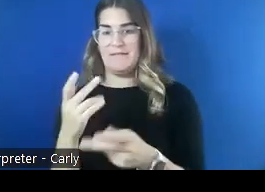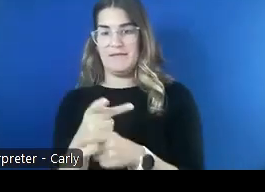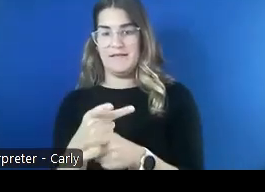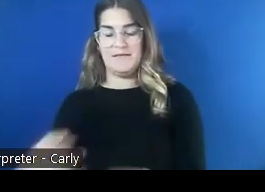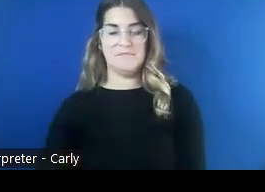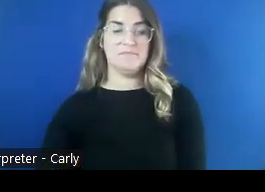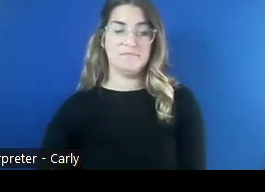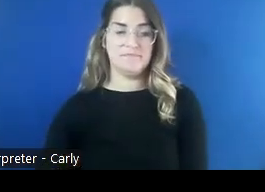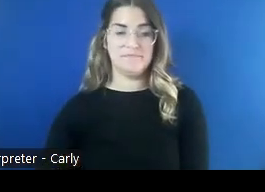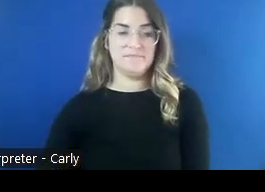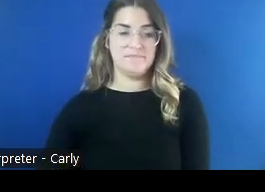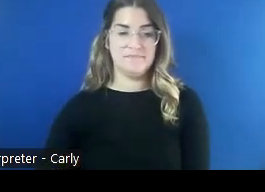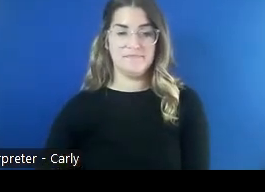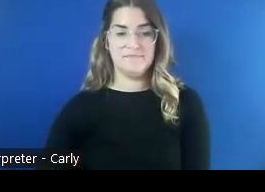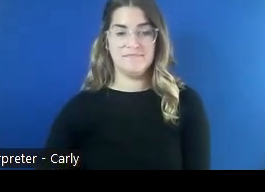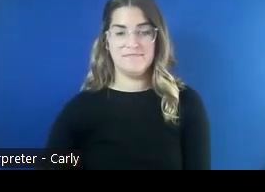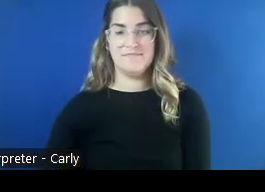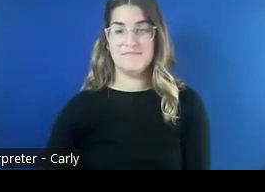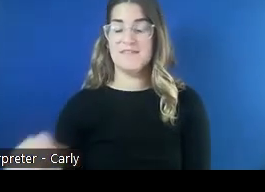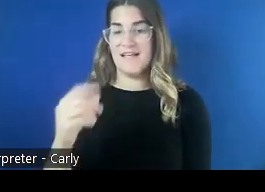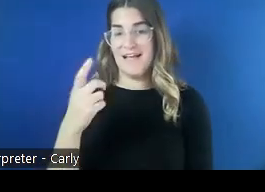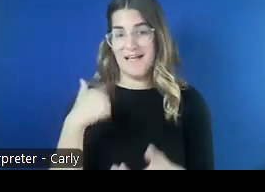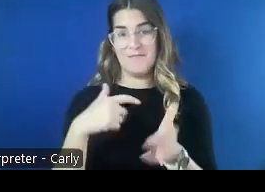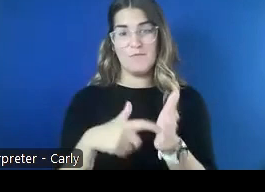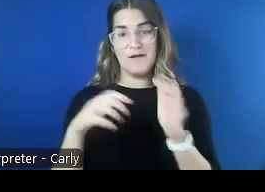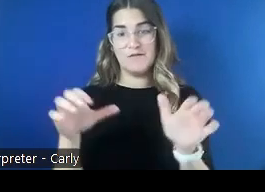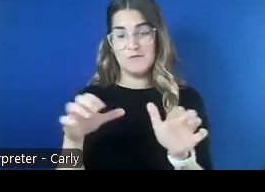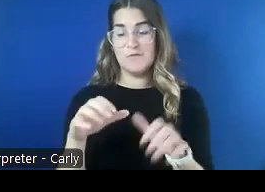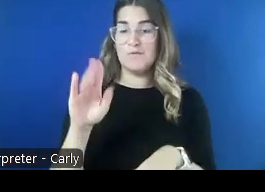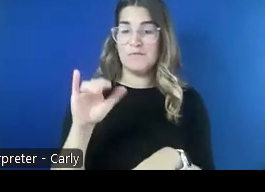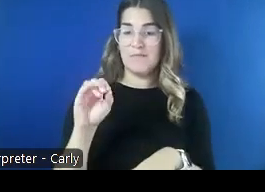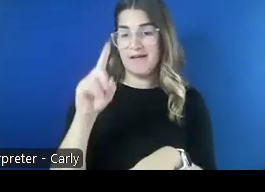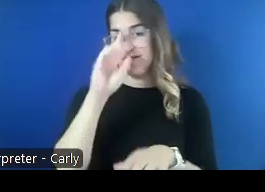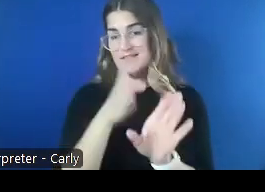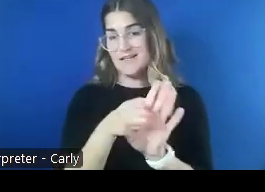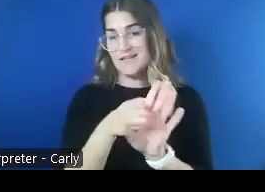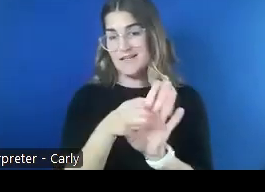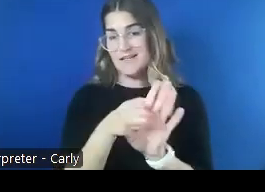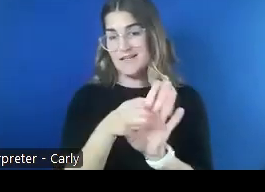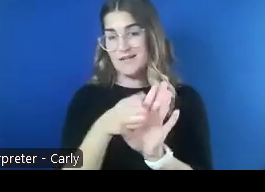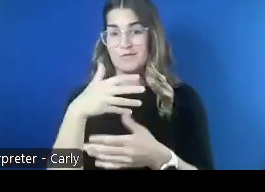at least once a week to say bioc psychosocial model so we're able to help folks think think